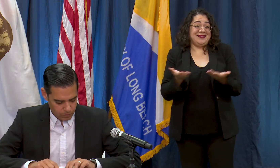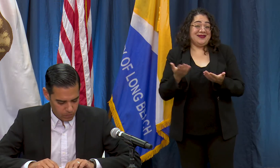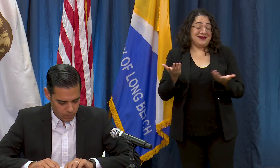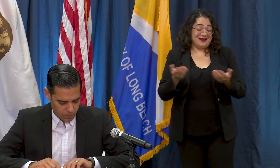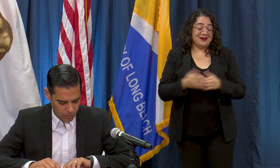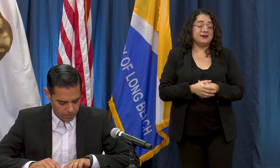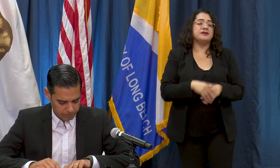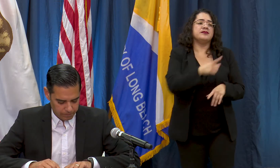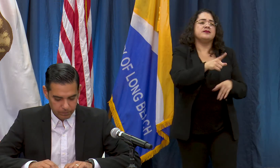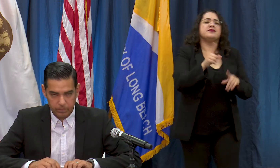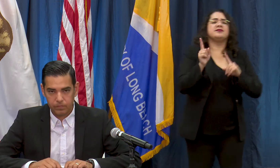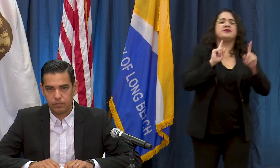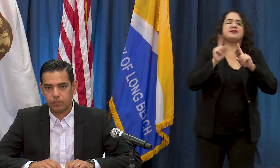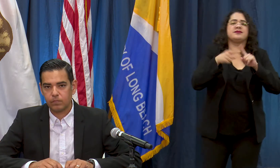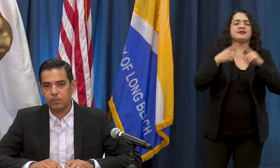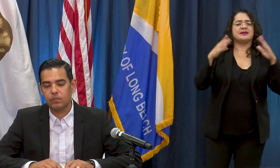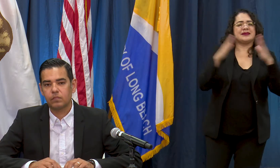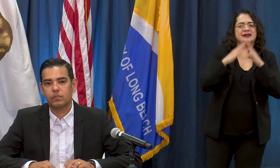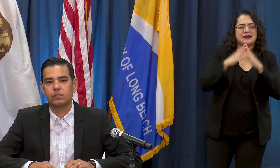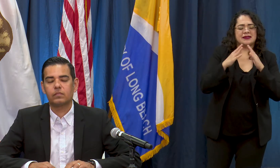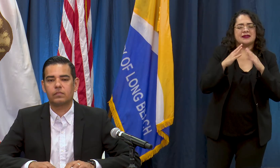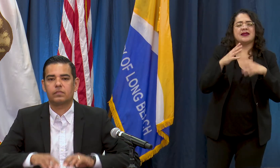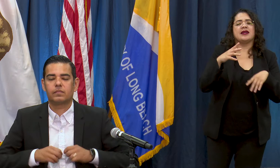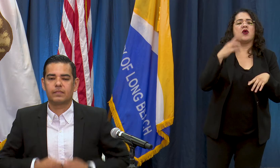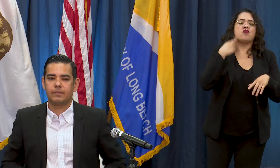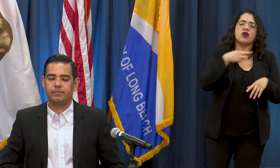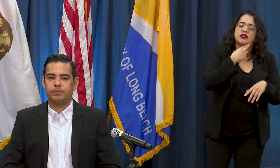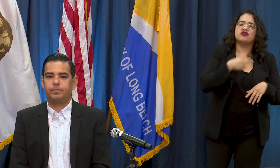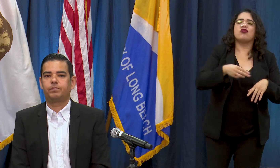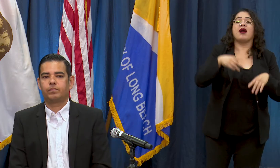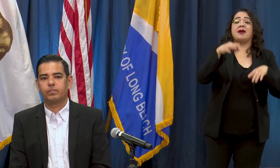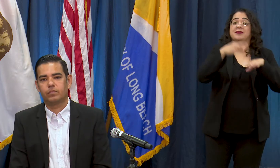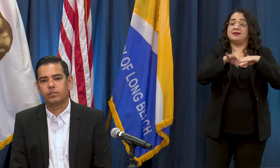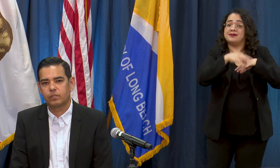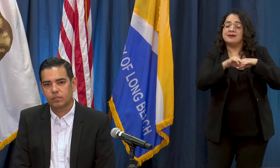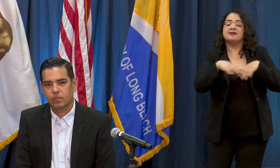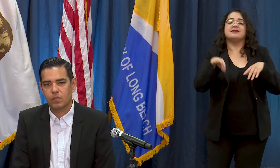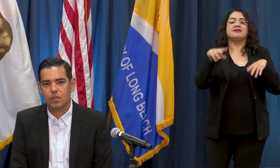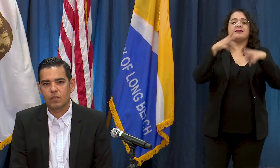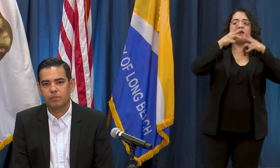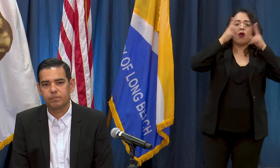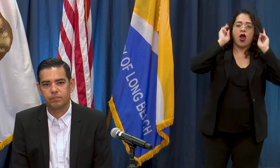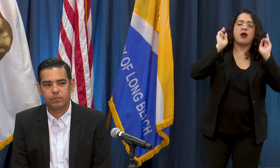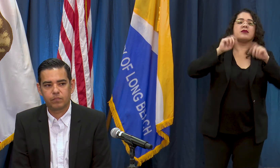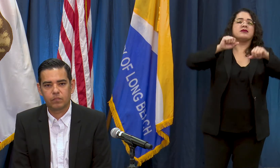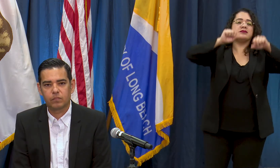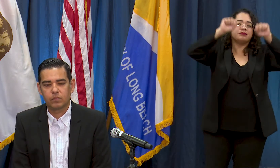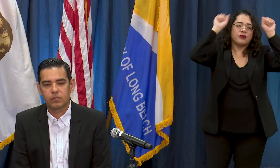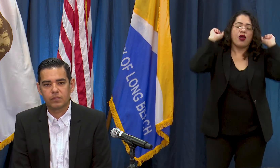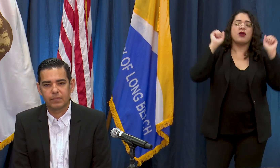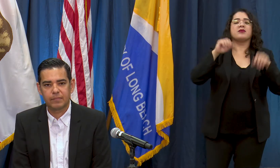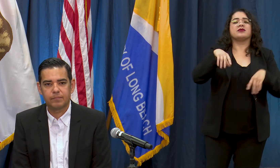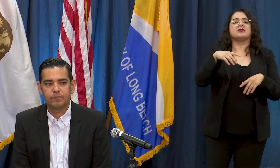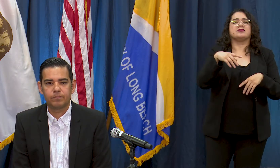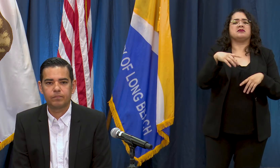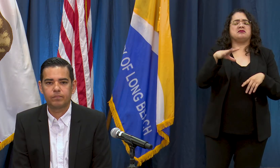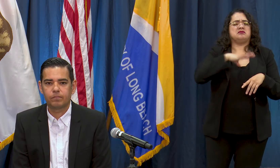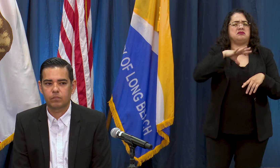restaurants and even the nail salons and hair salons and barbers, do you think there's a potential opportunity here in the near future where there may be the